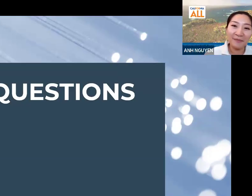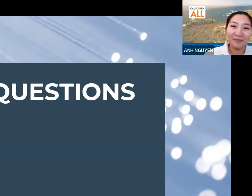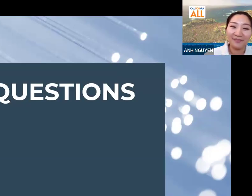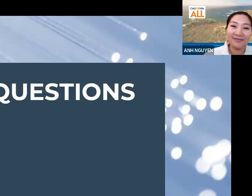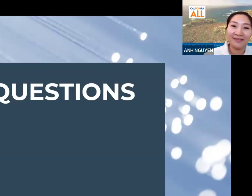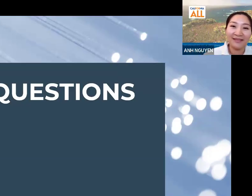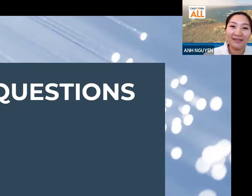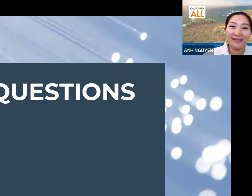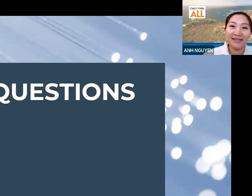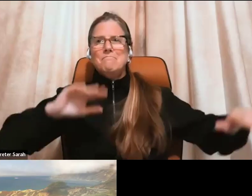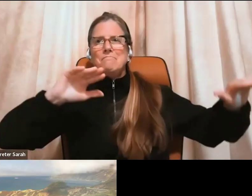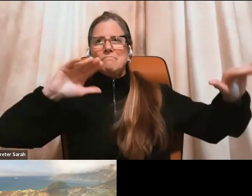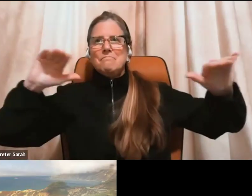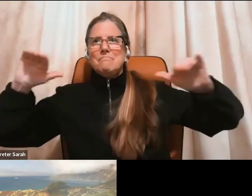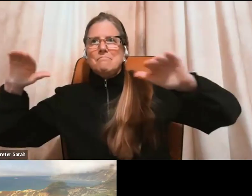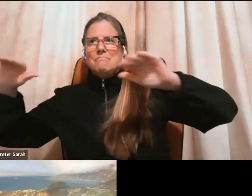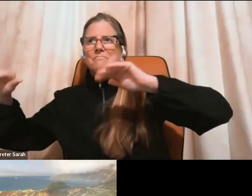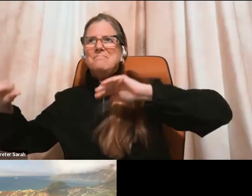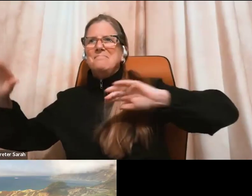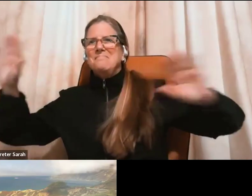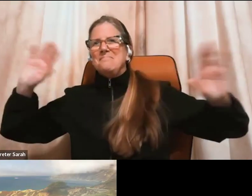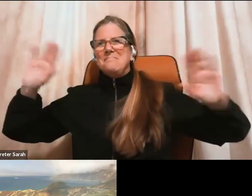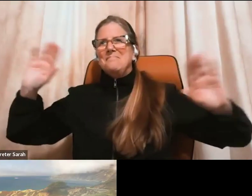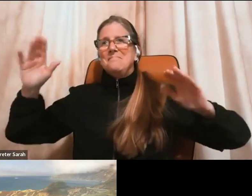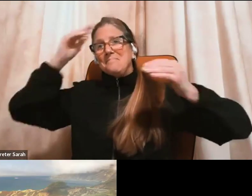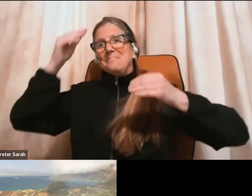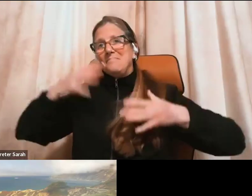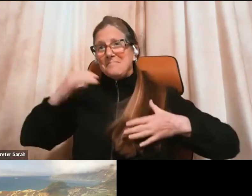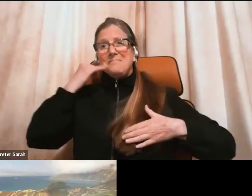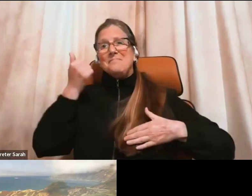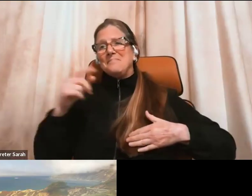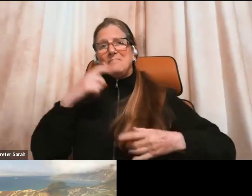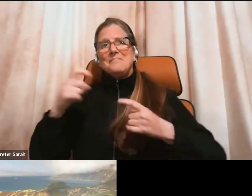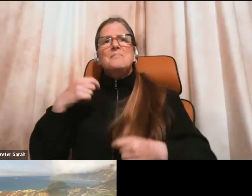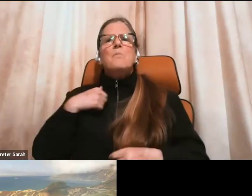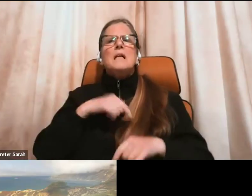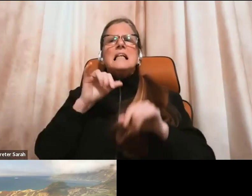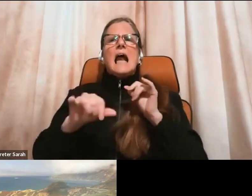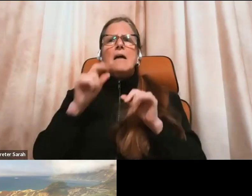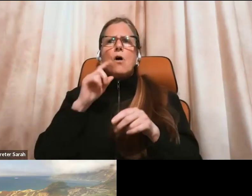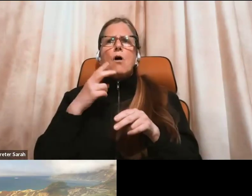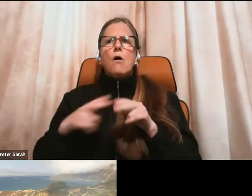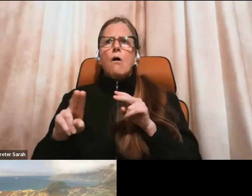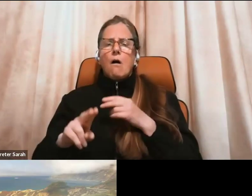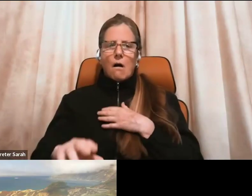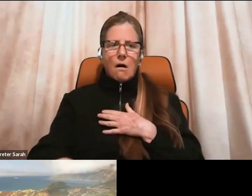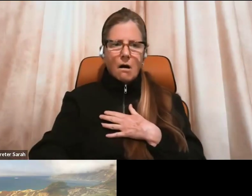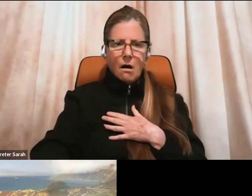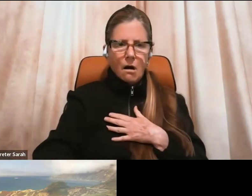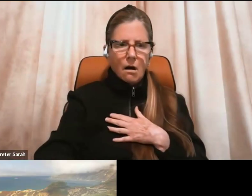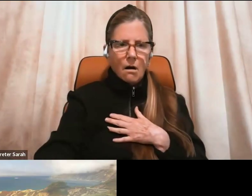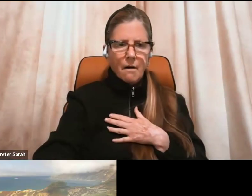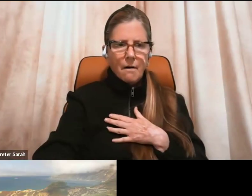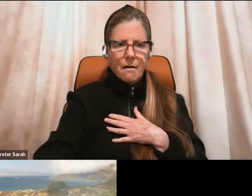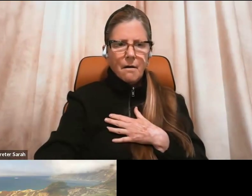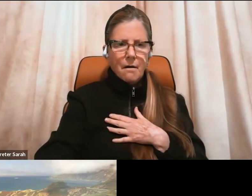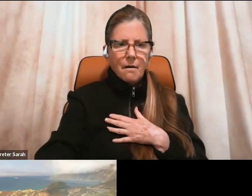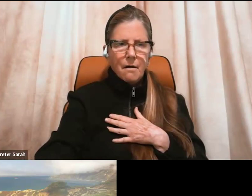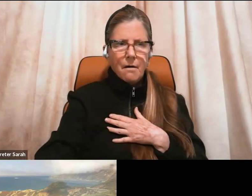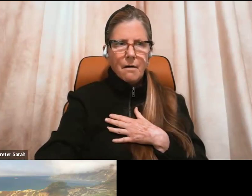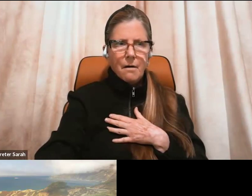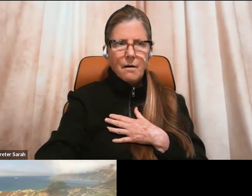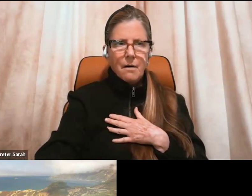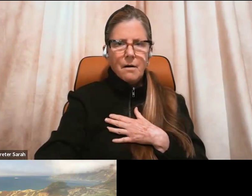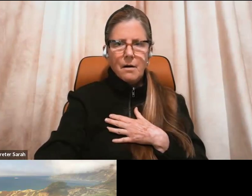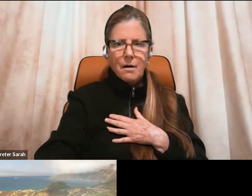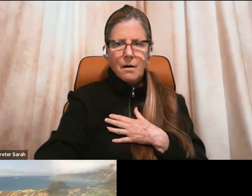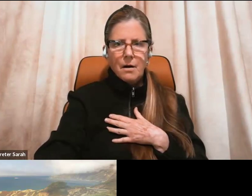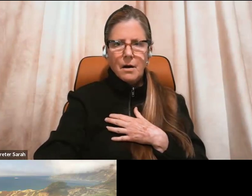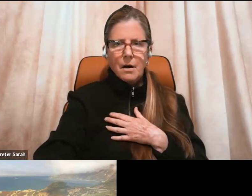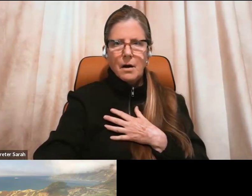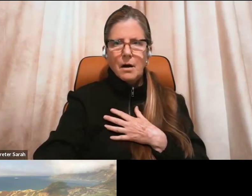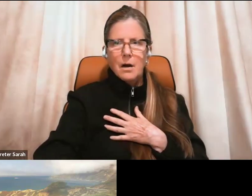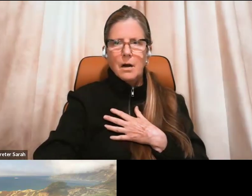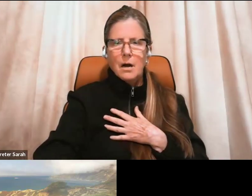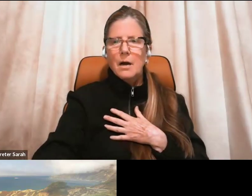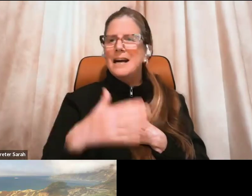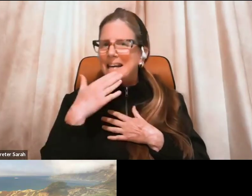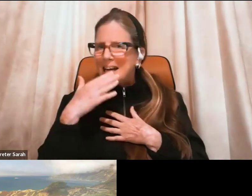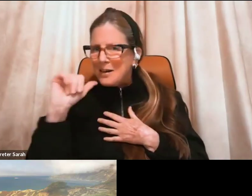everyone. Let us know if you have any questions. We'll be around for a bit. Thanks, Andrew!